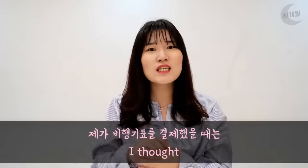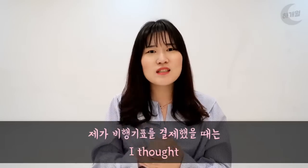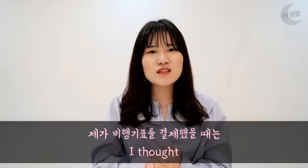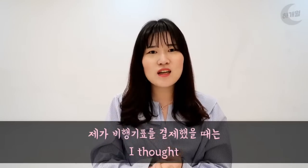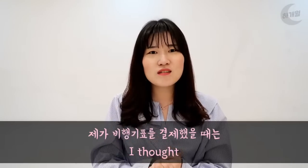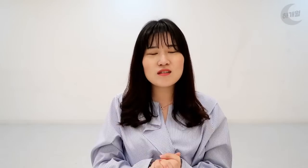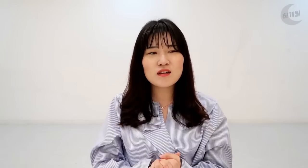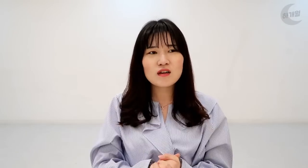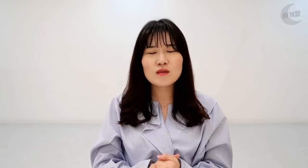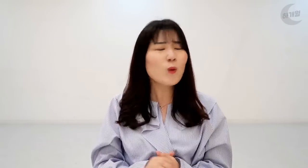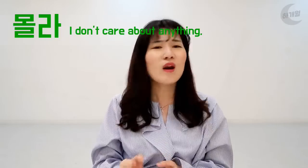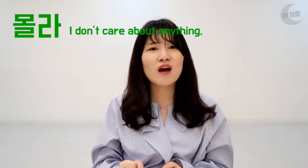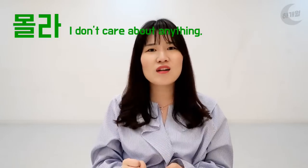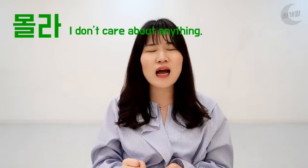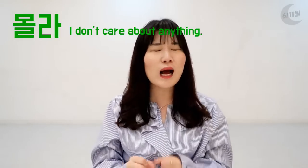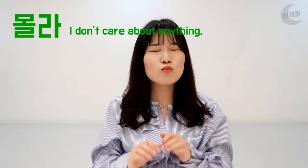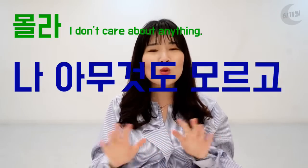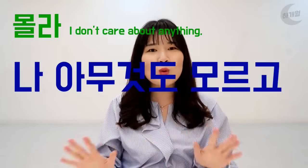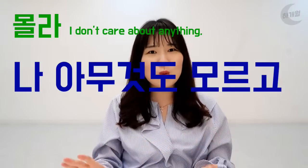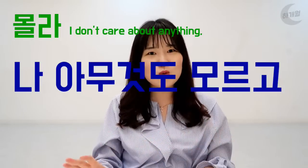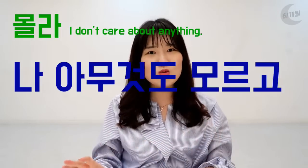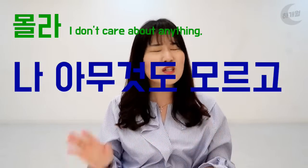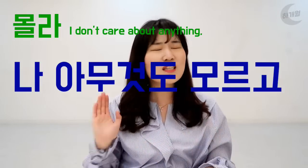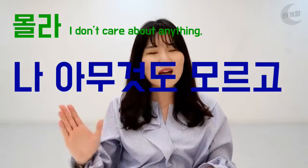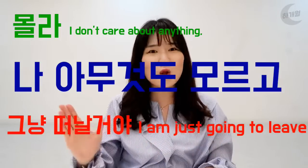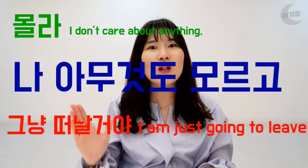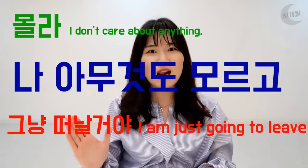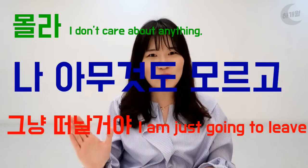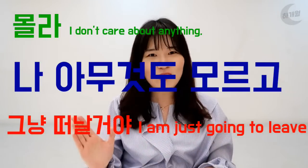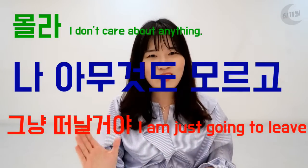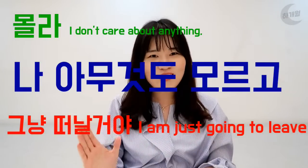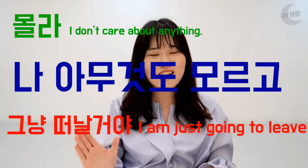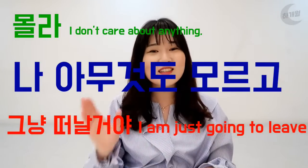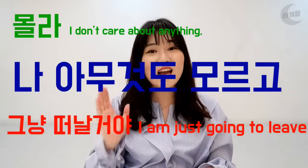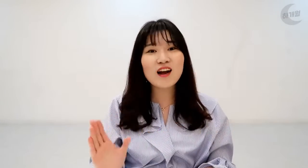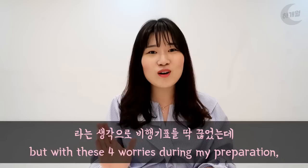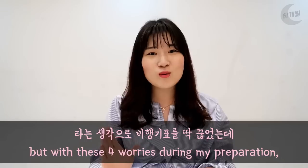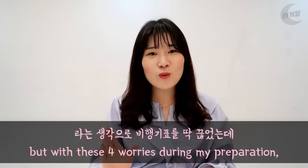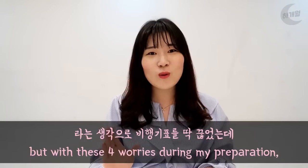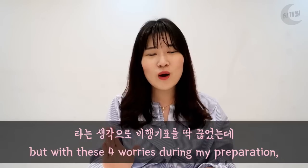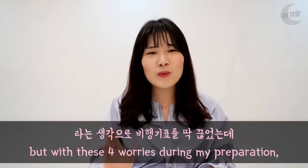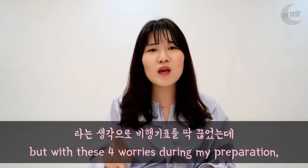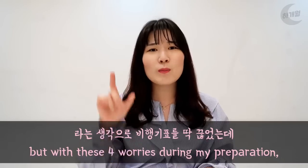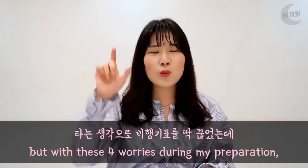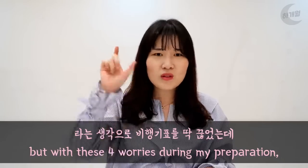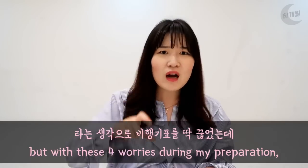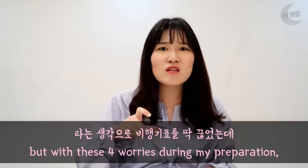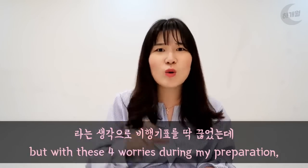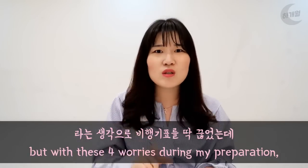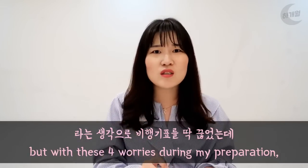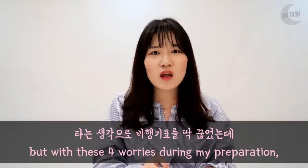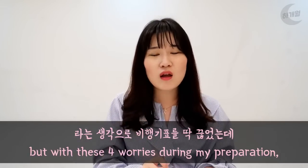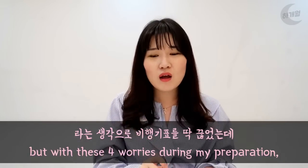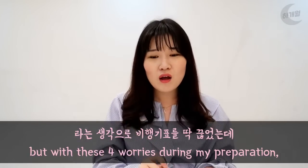I thought but with these 4 worries during my preparation,